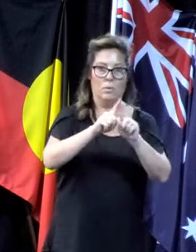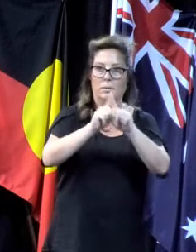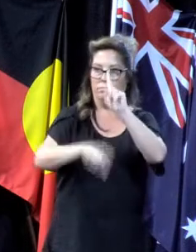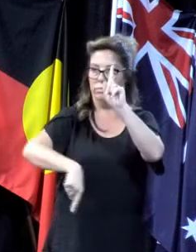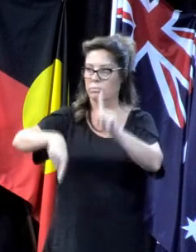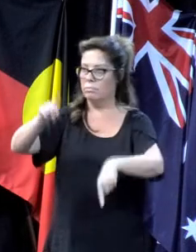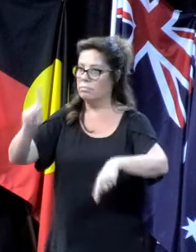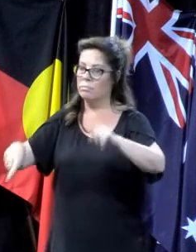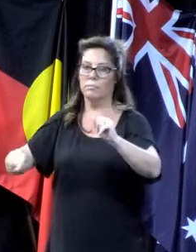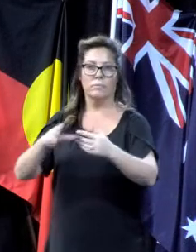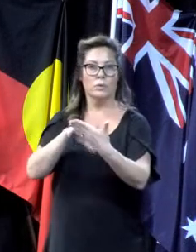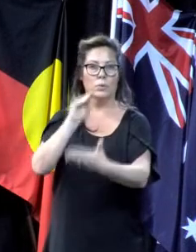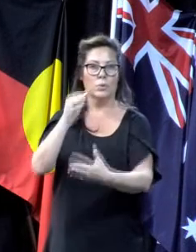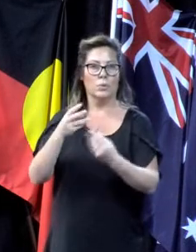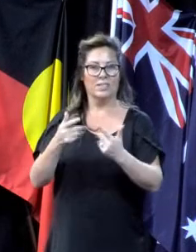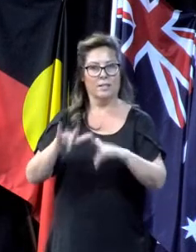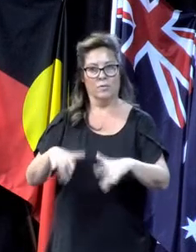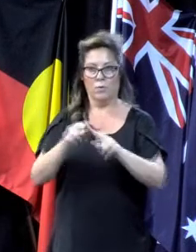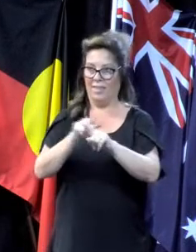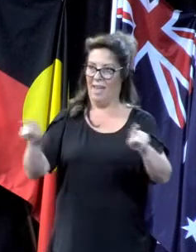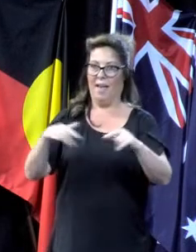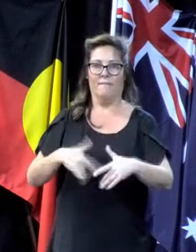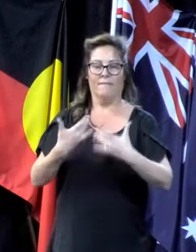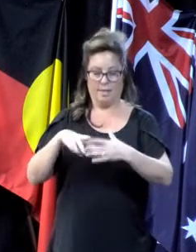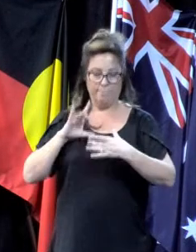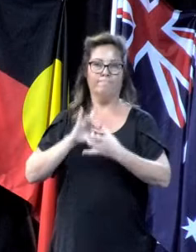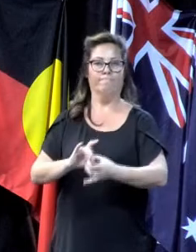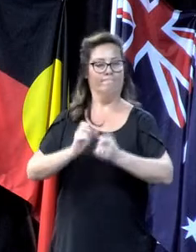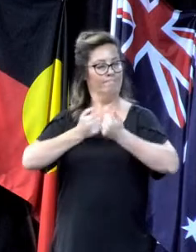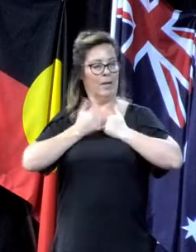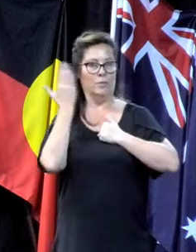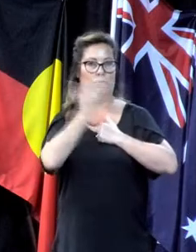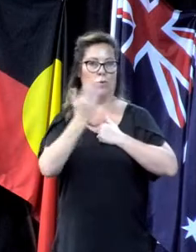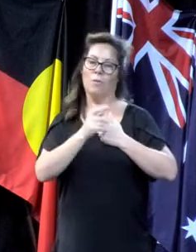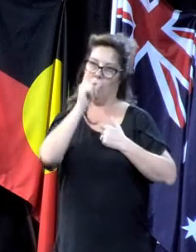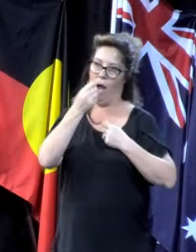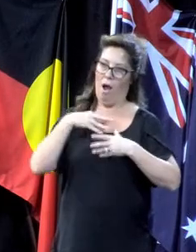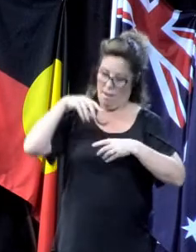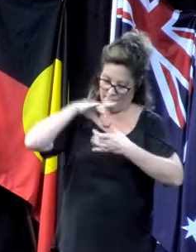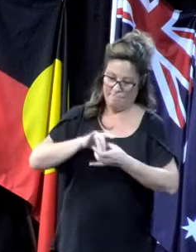and to feel accepted and able to achieve. So we are registered with the ARTIE academy.